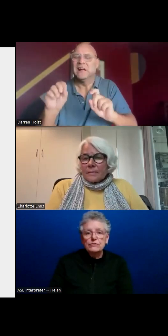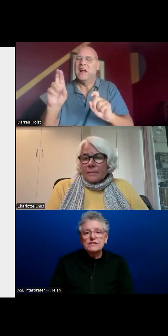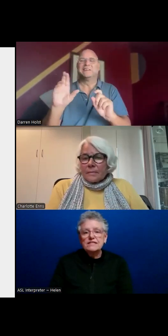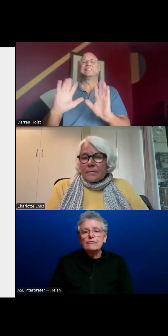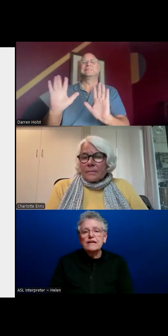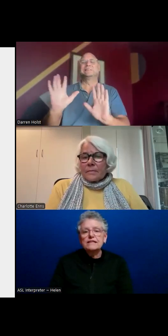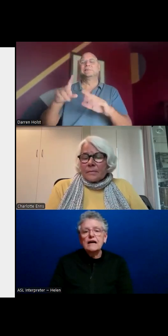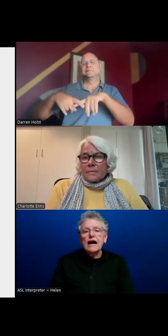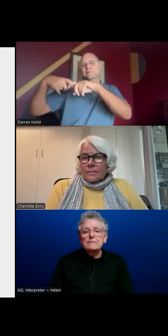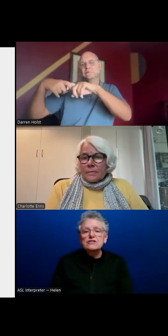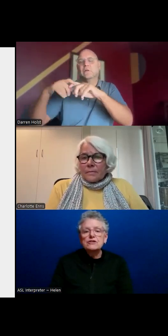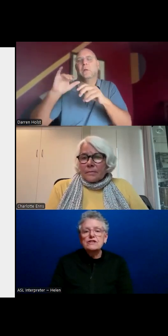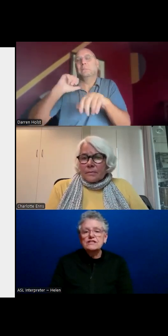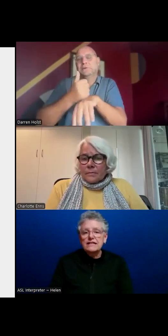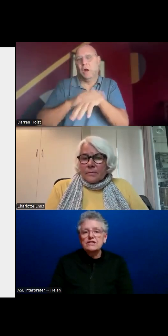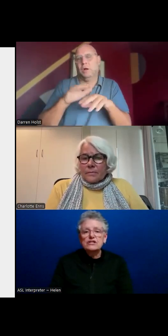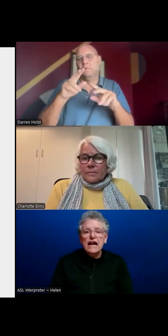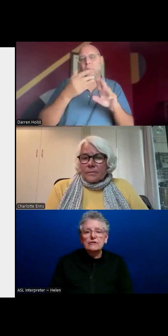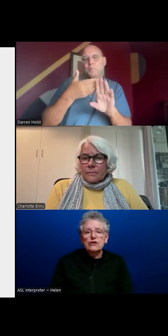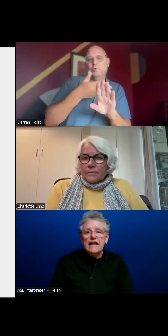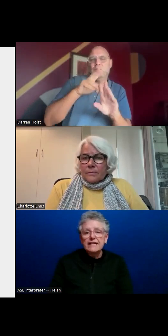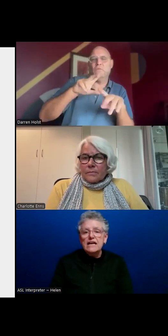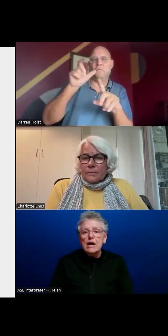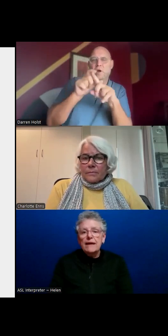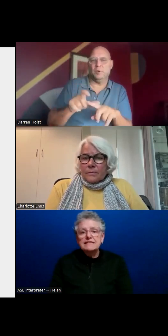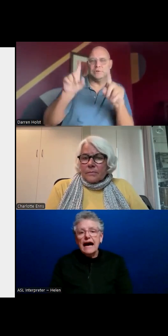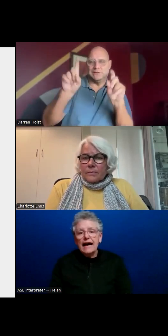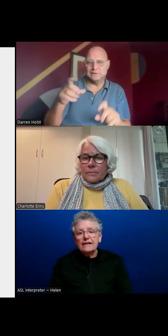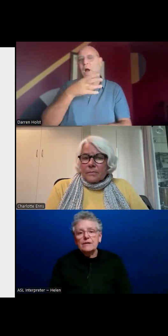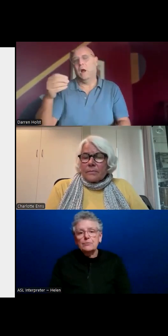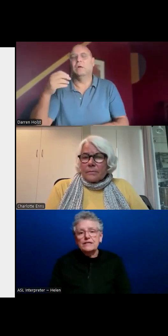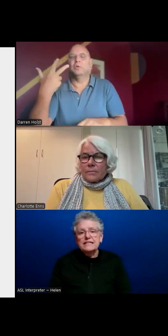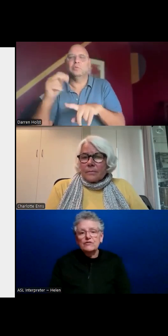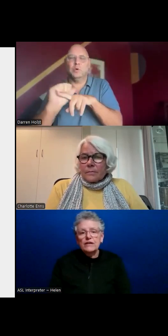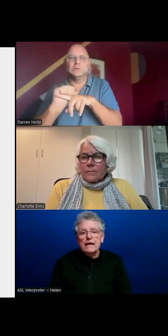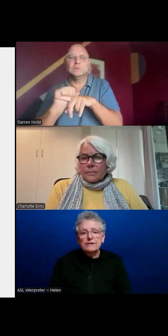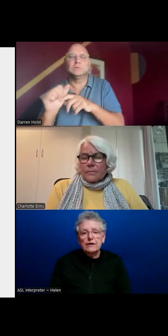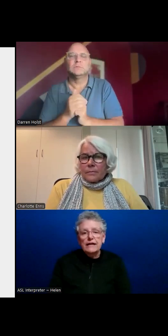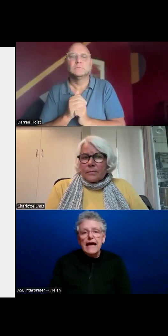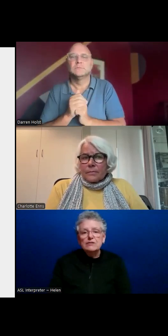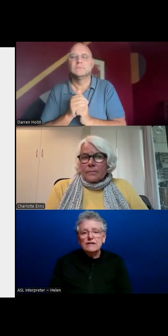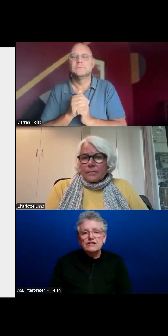that we use to see if we can administer the test to the child or not, based on the pre-test vocabulary